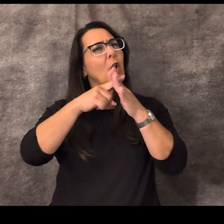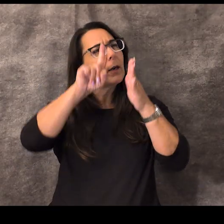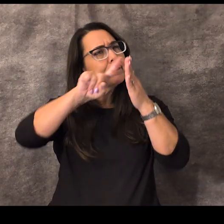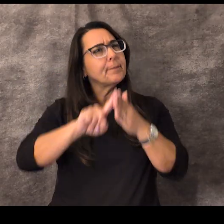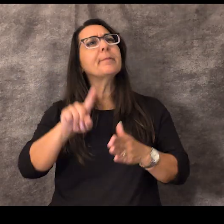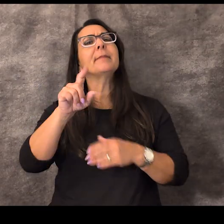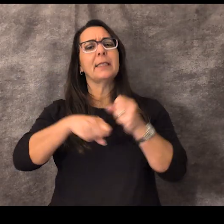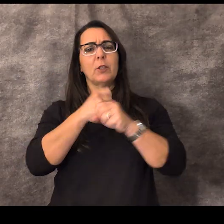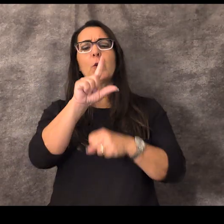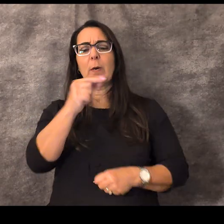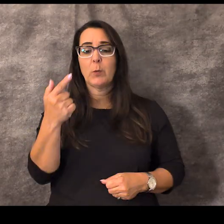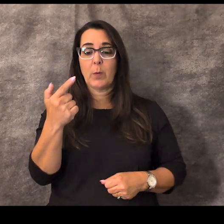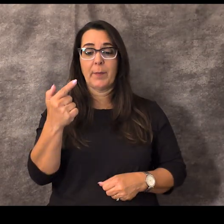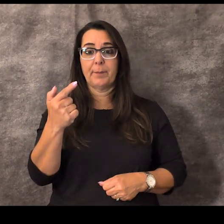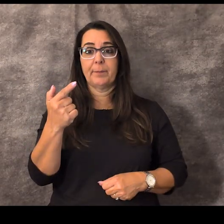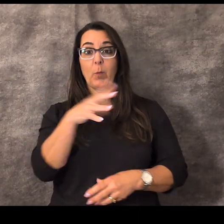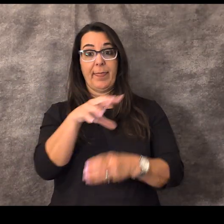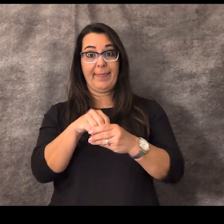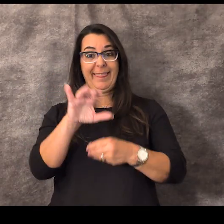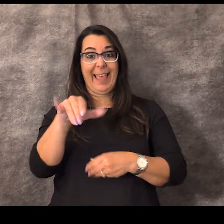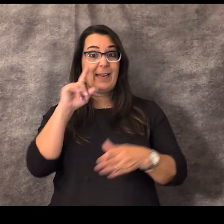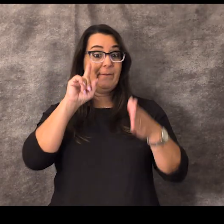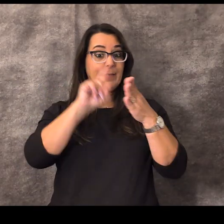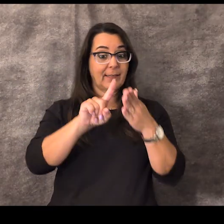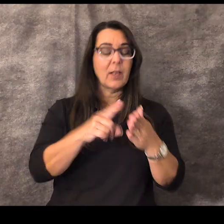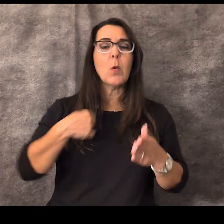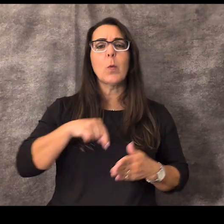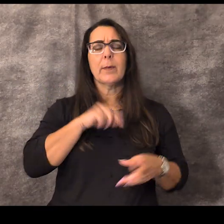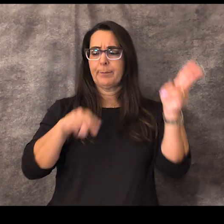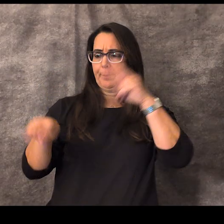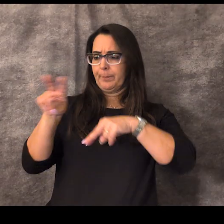And so as part of that investigation, we were reviewing and analyzing,